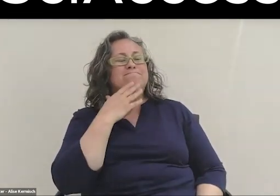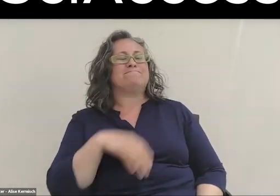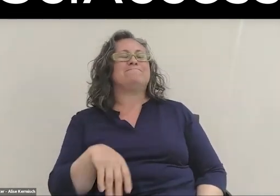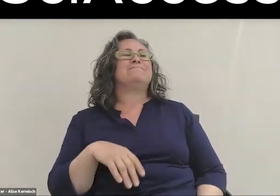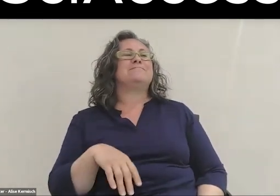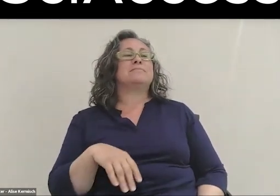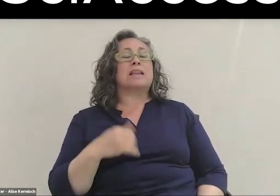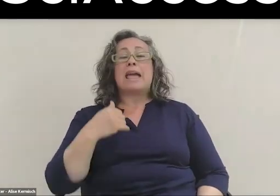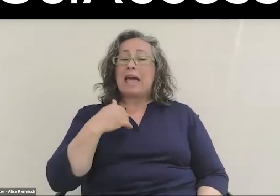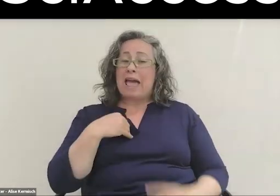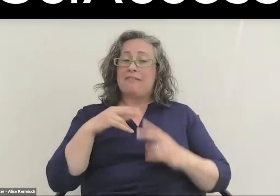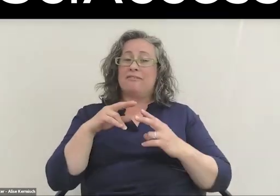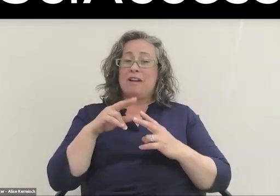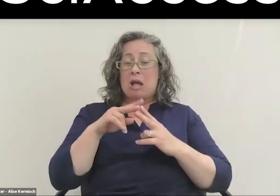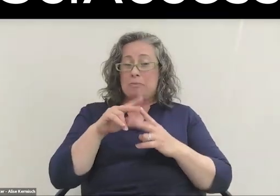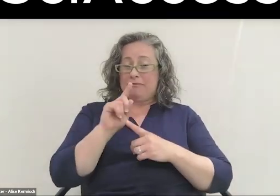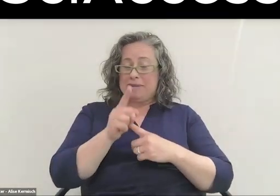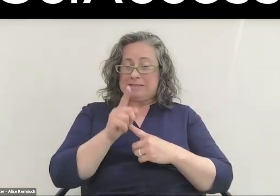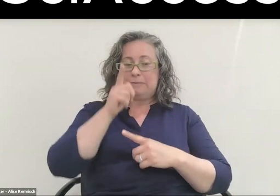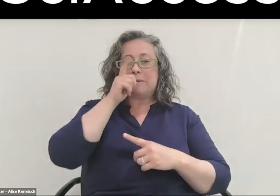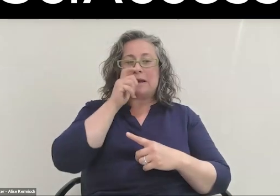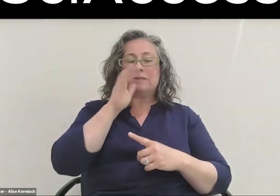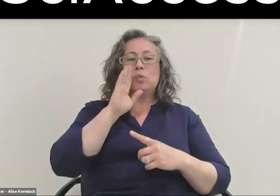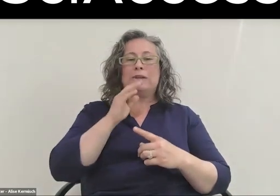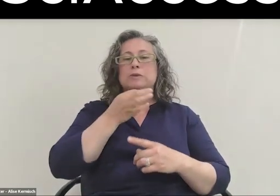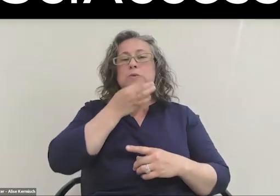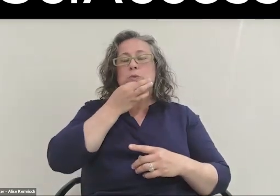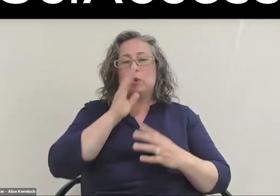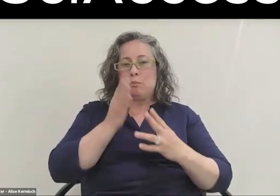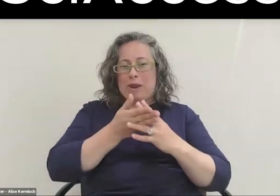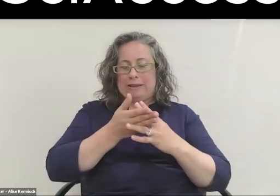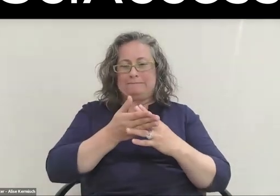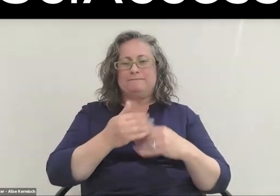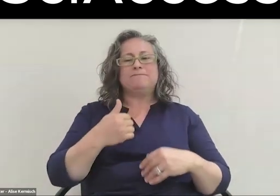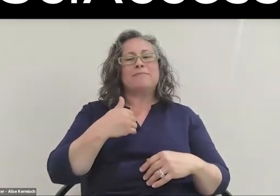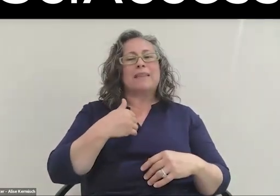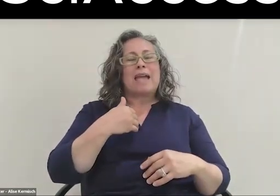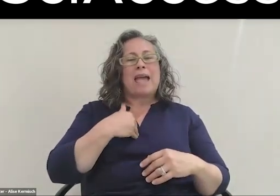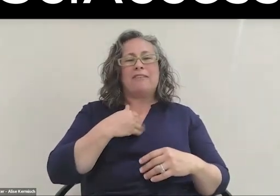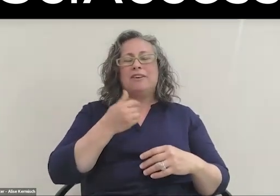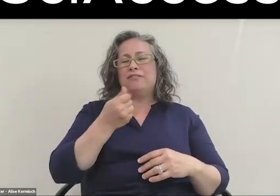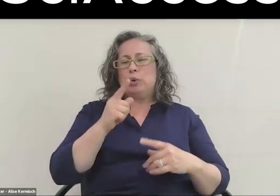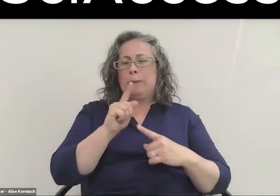We do have a couple minutes here because we are going into a break, so we do have a few minutes for a couple questions.